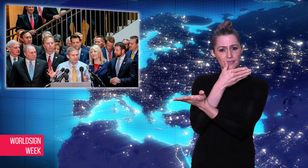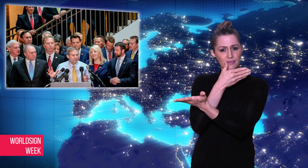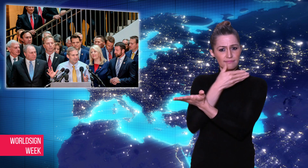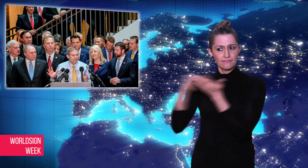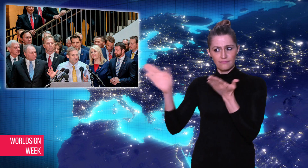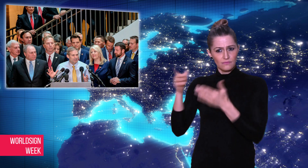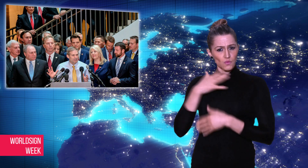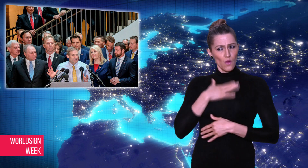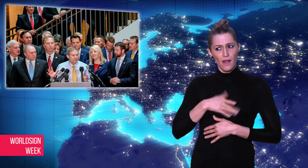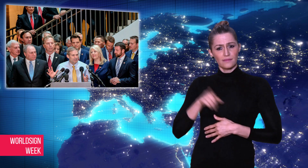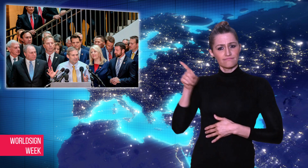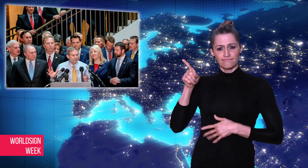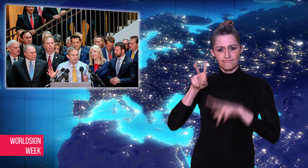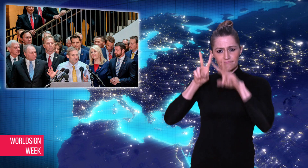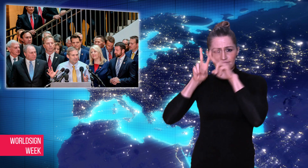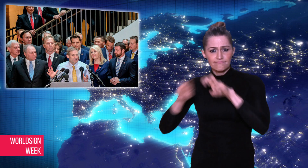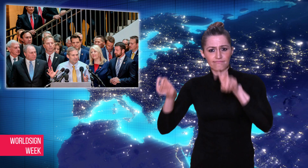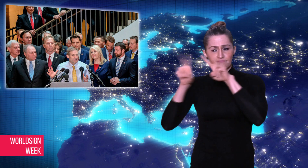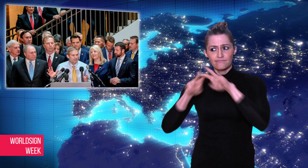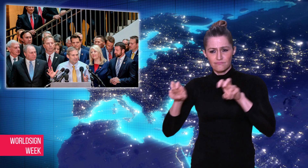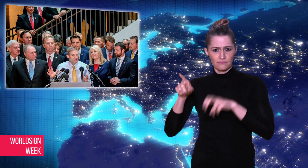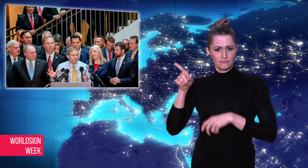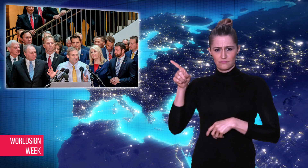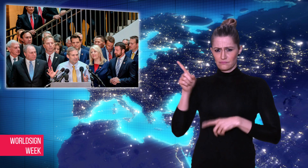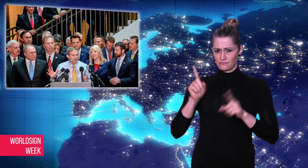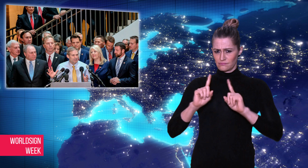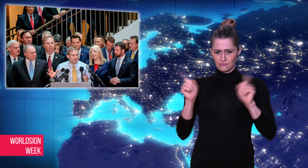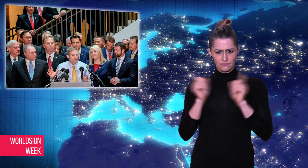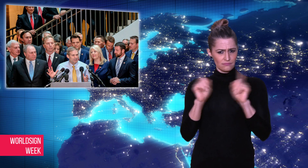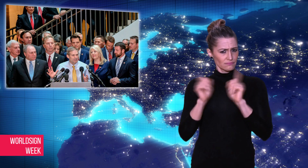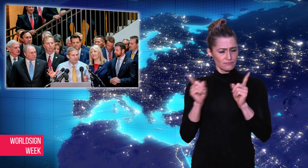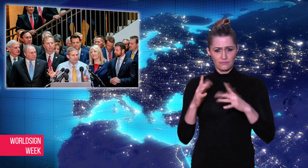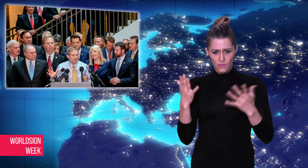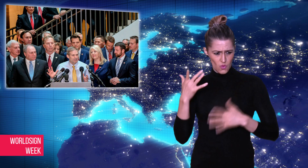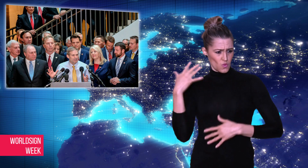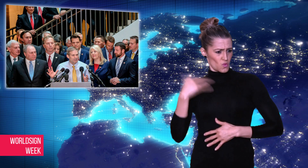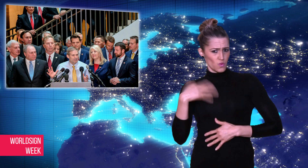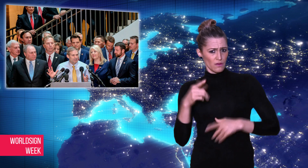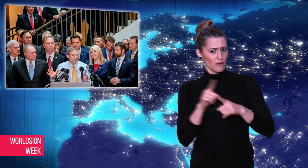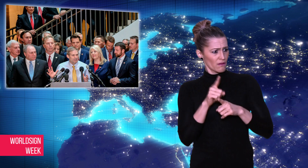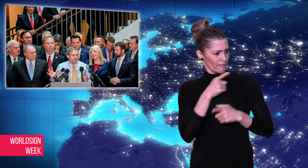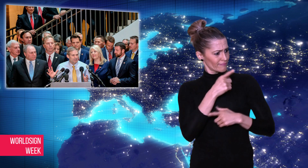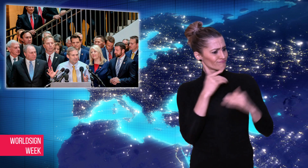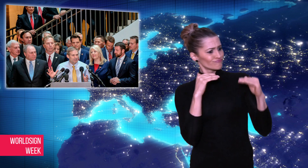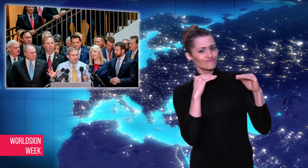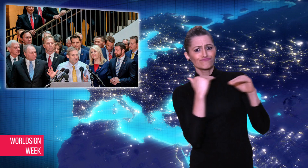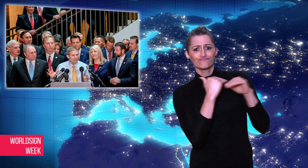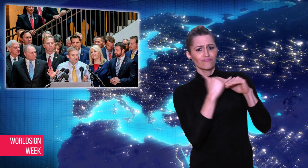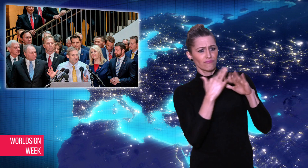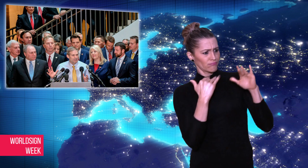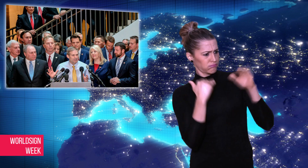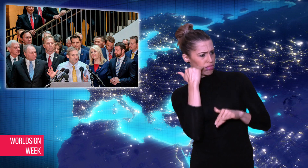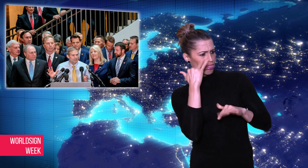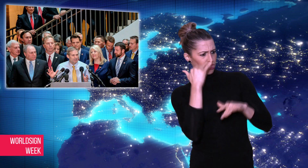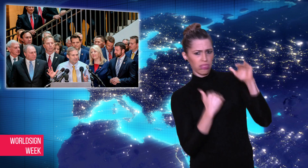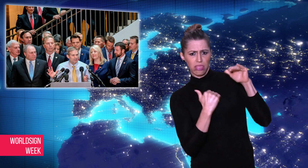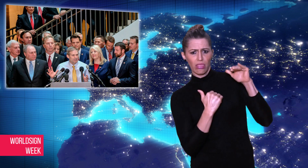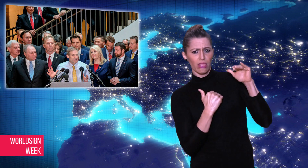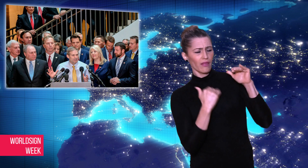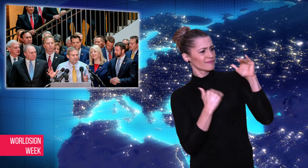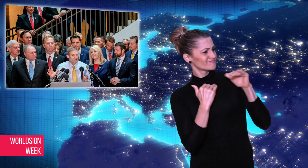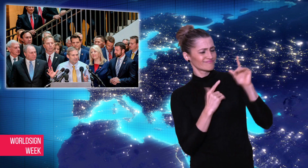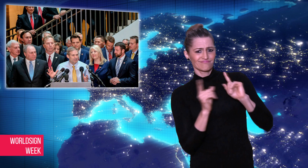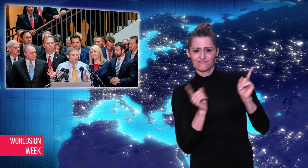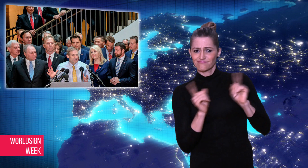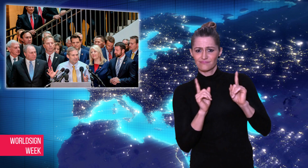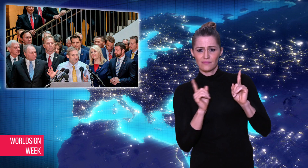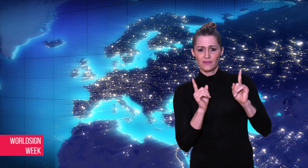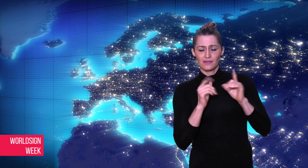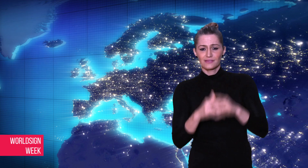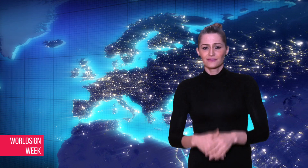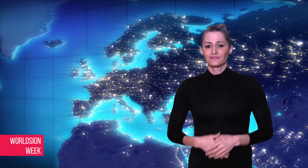unfairly conducting the impeachment inquiry.